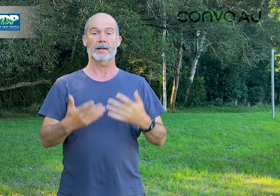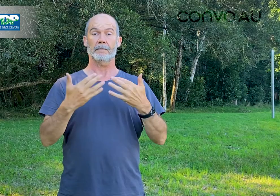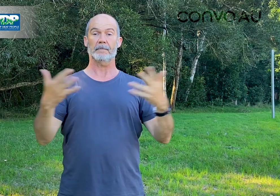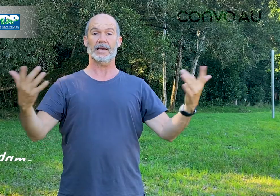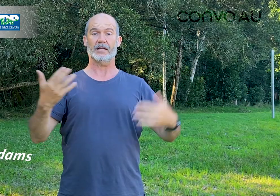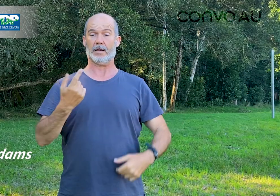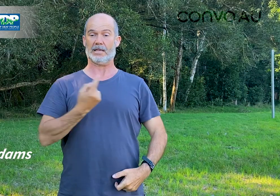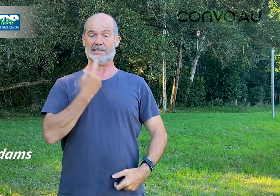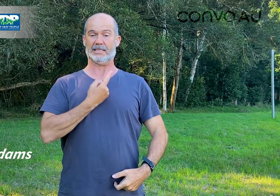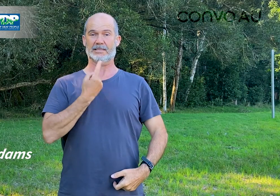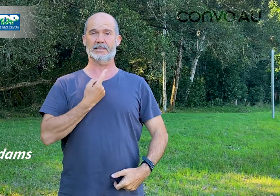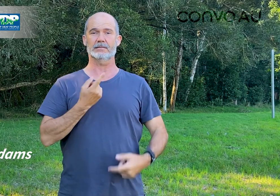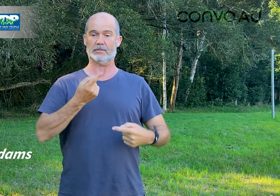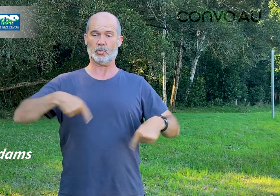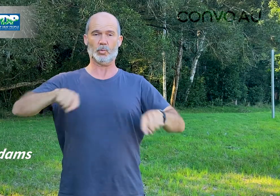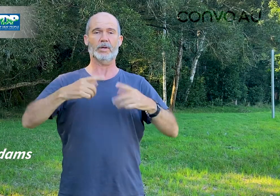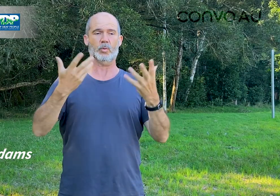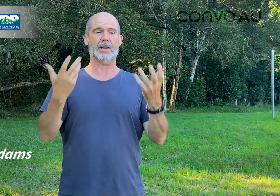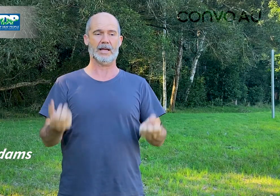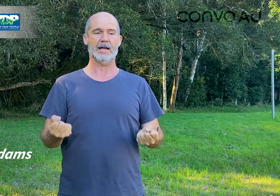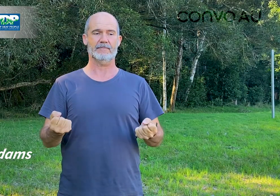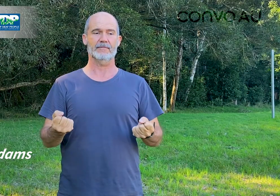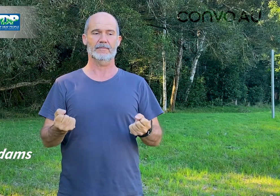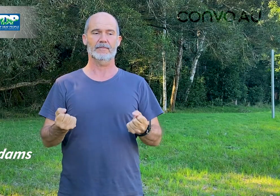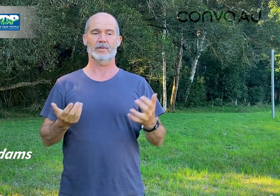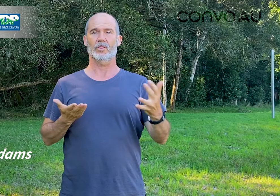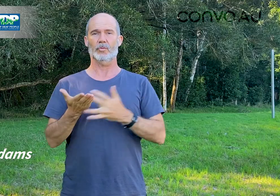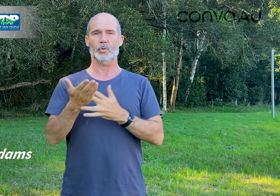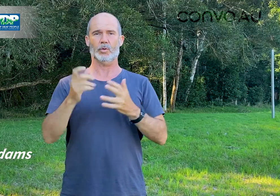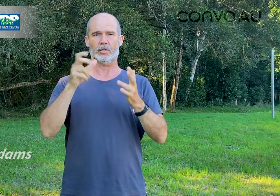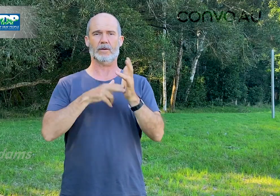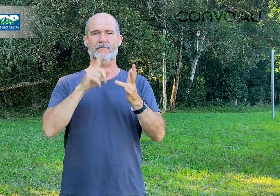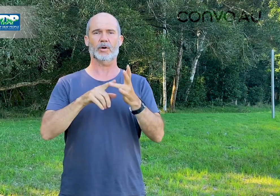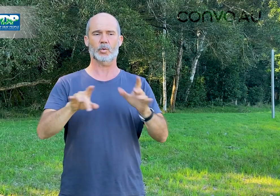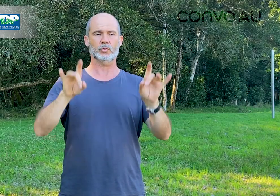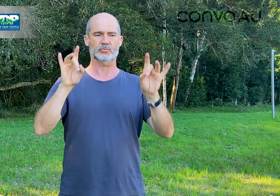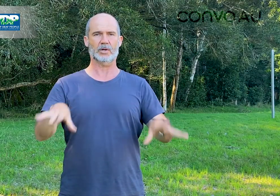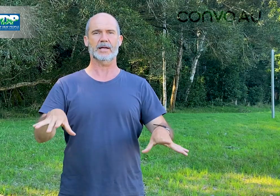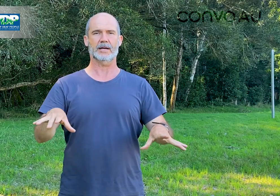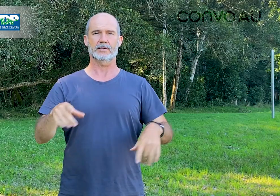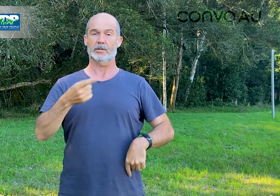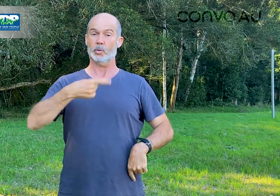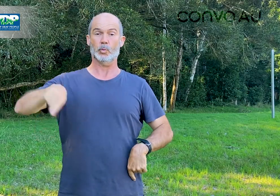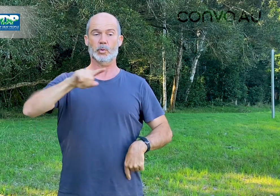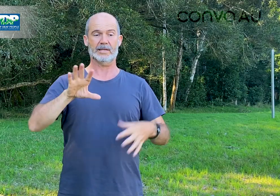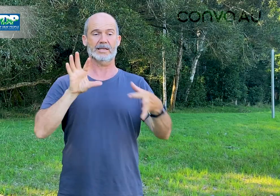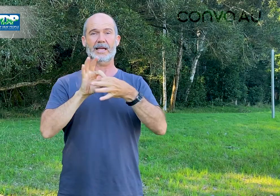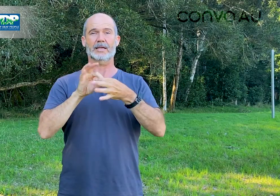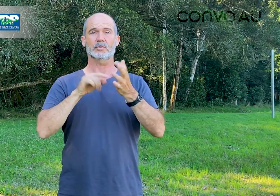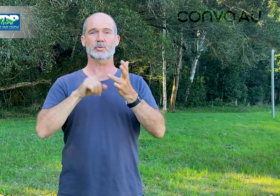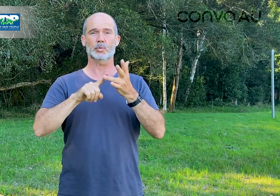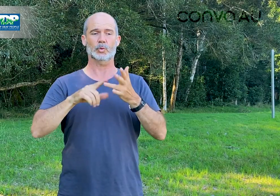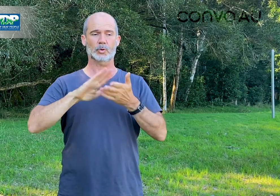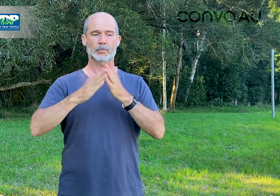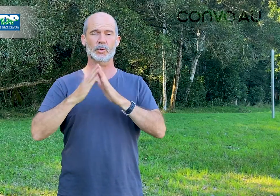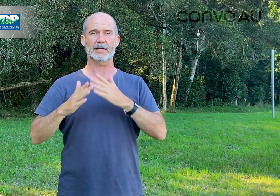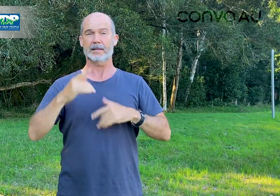We have many identities and through Convo Australia, we can bridge across communities